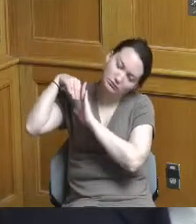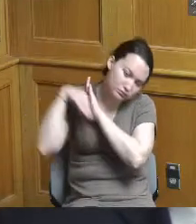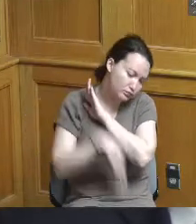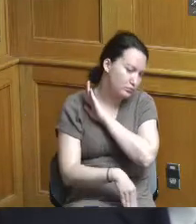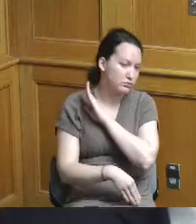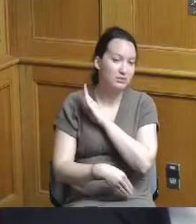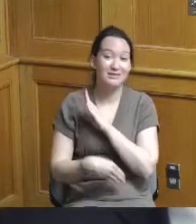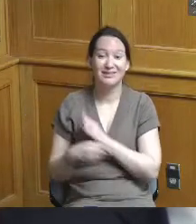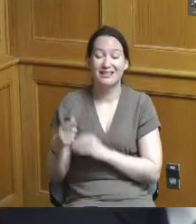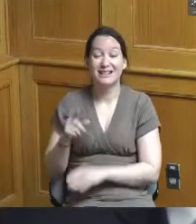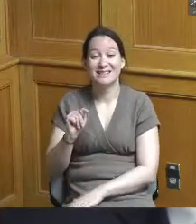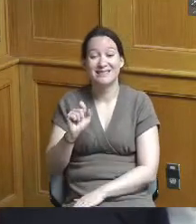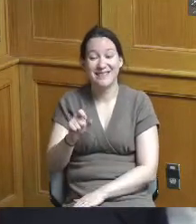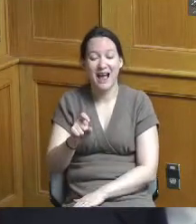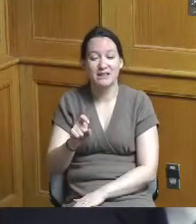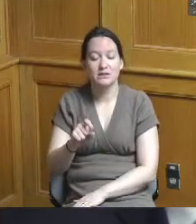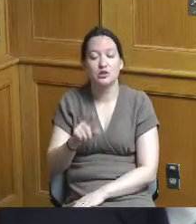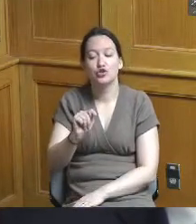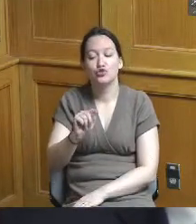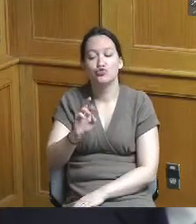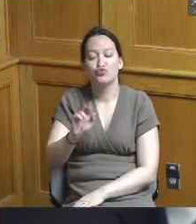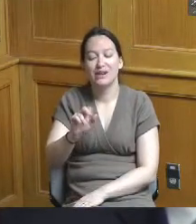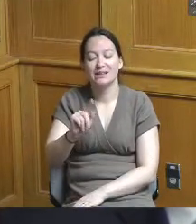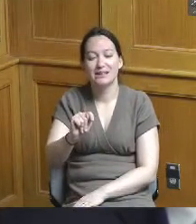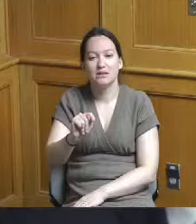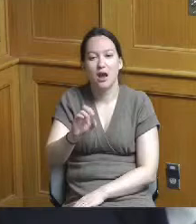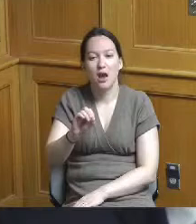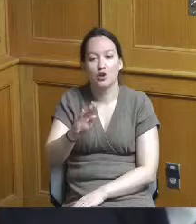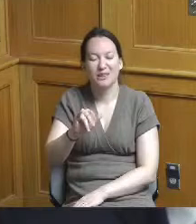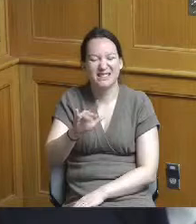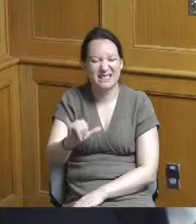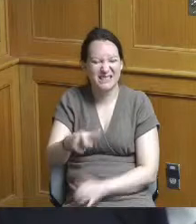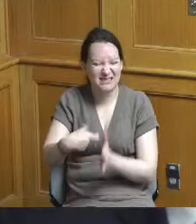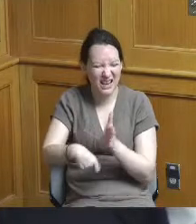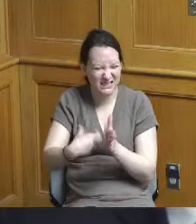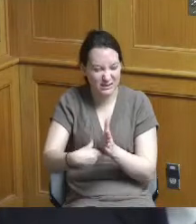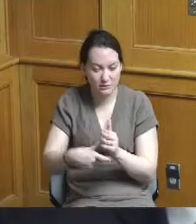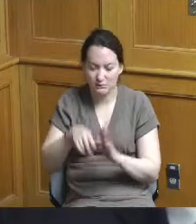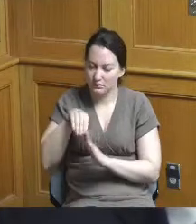transient occupancy tax at that point in time you can see now we're talking about do we have